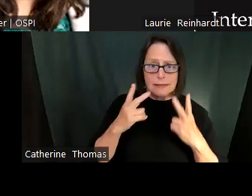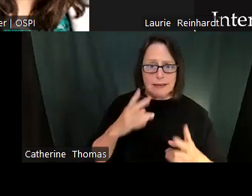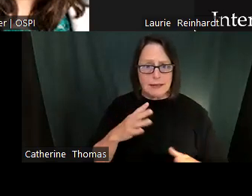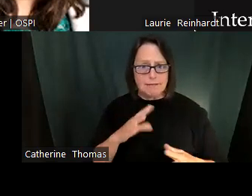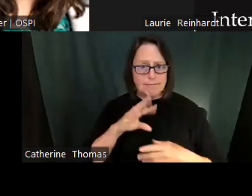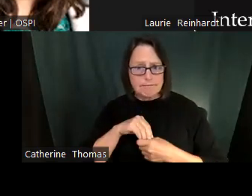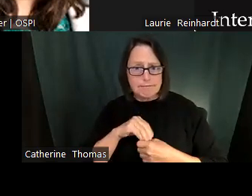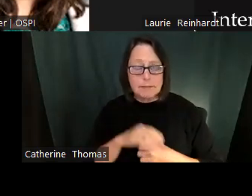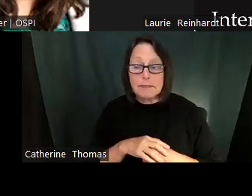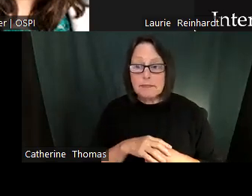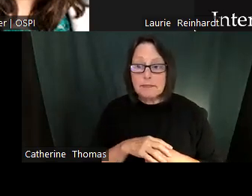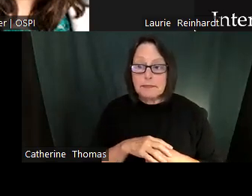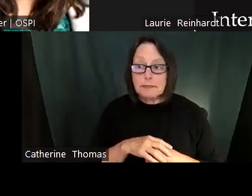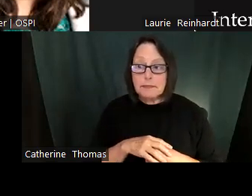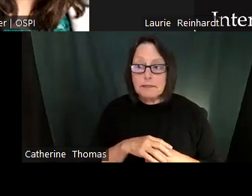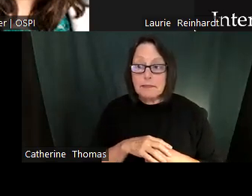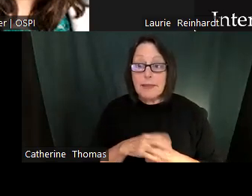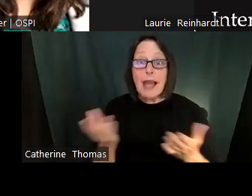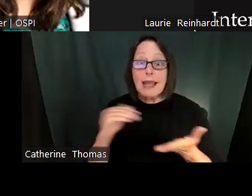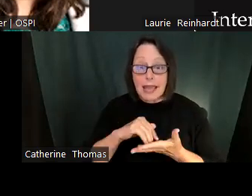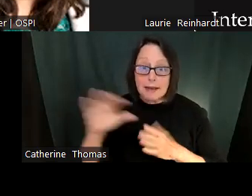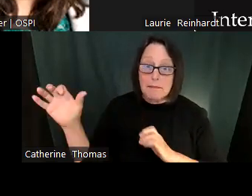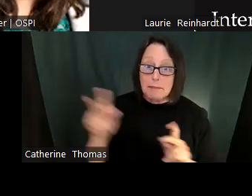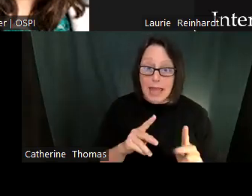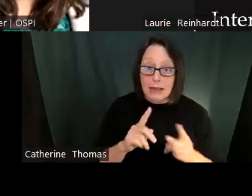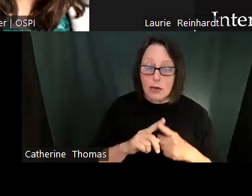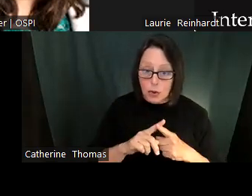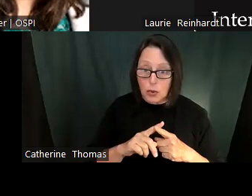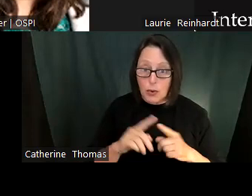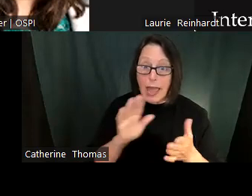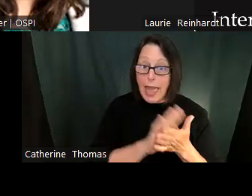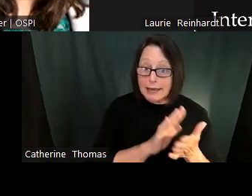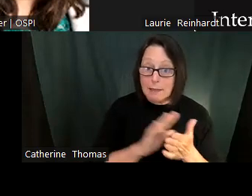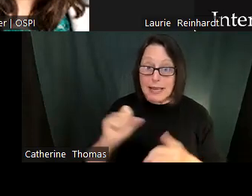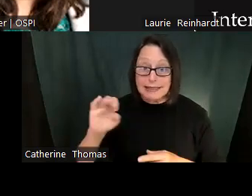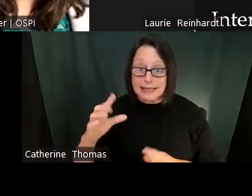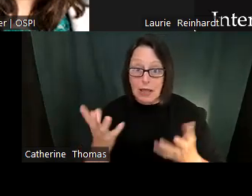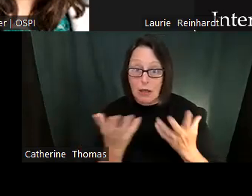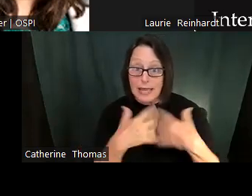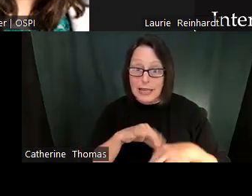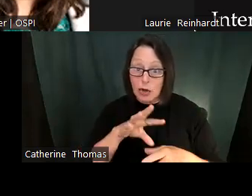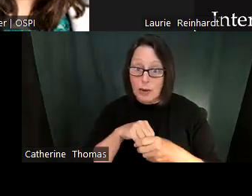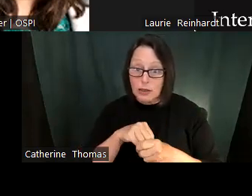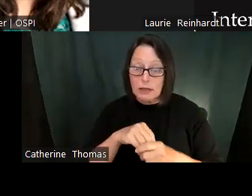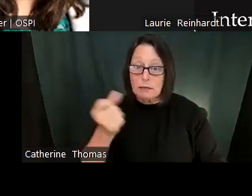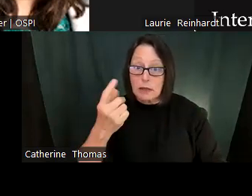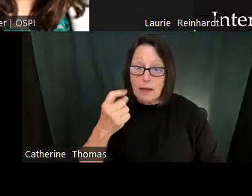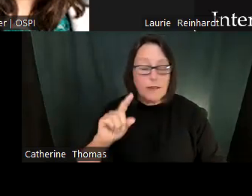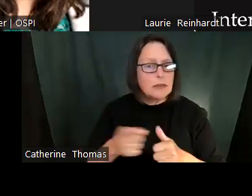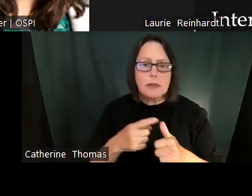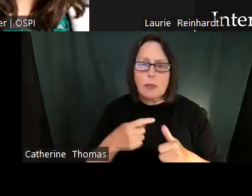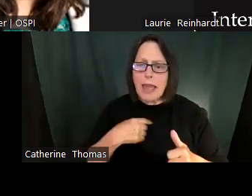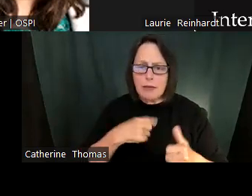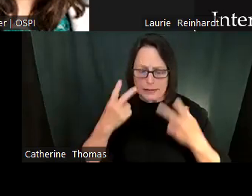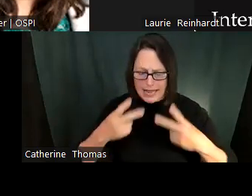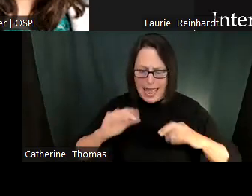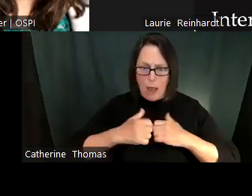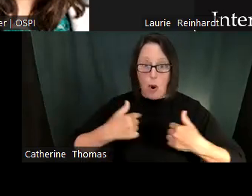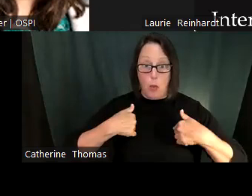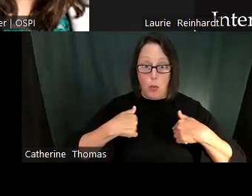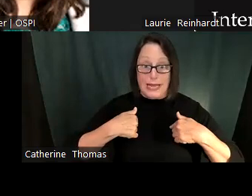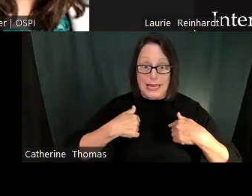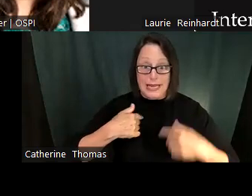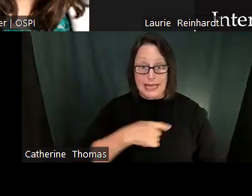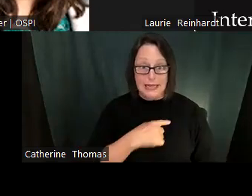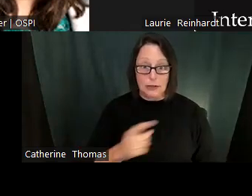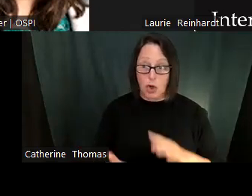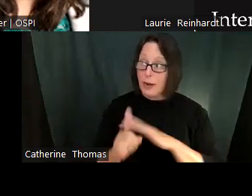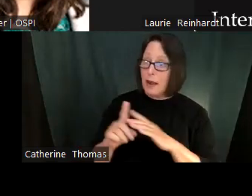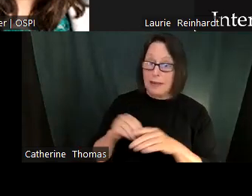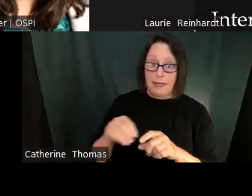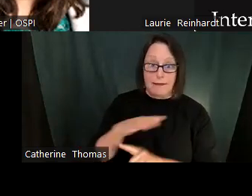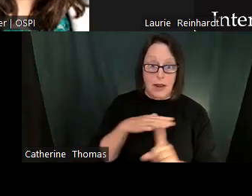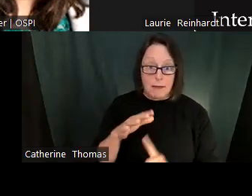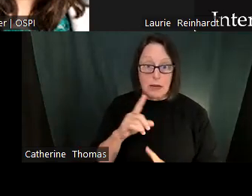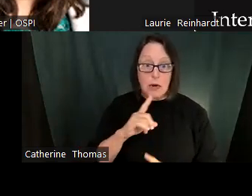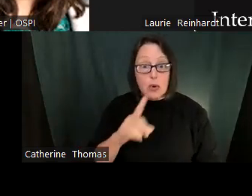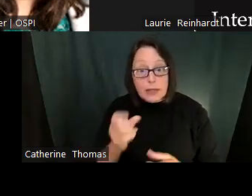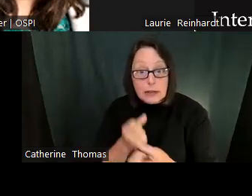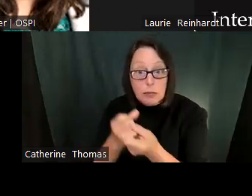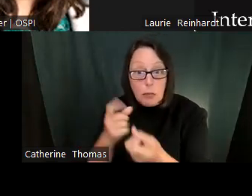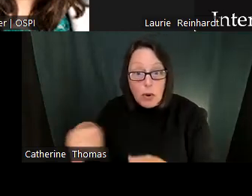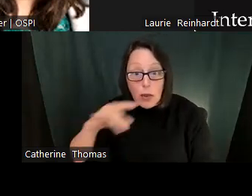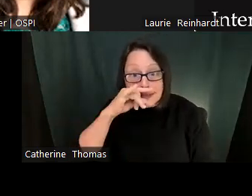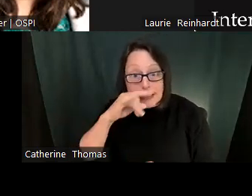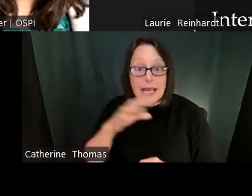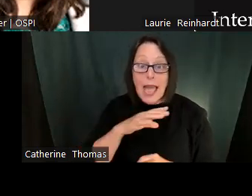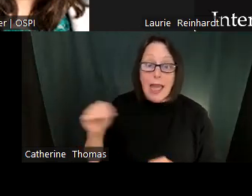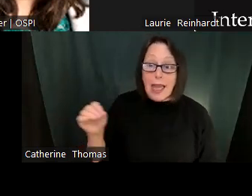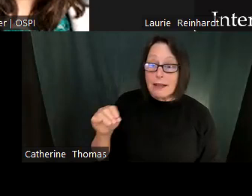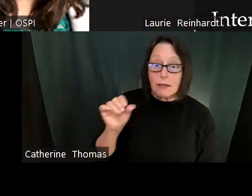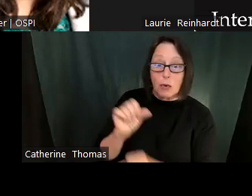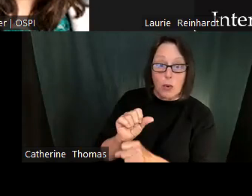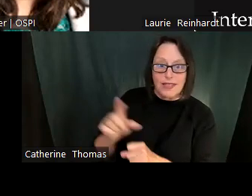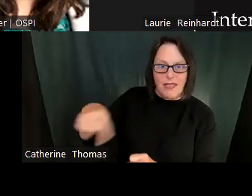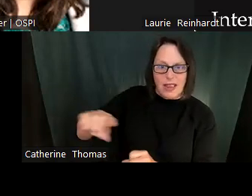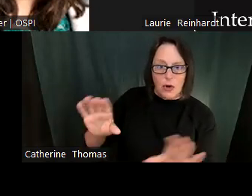Are we do we have a career trajectory of saying this is where I want to see myself in 5 years if I have a plan but all of these things influence how we feel and understand.